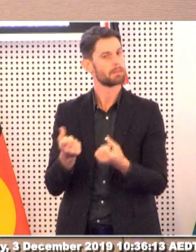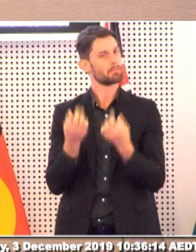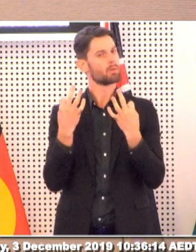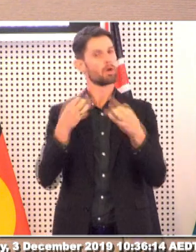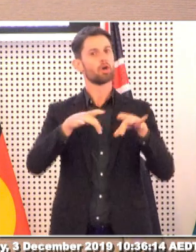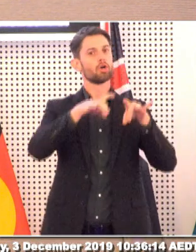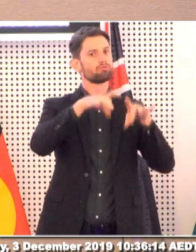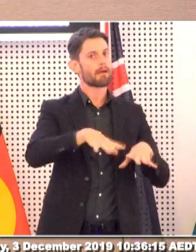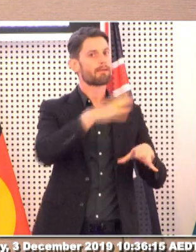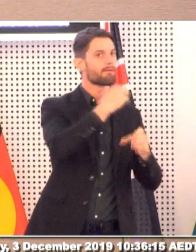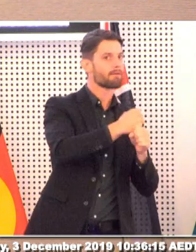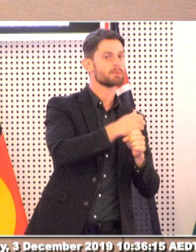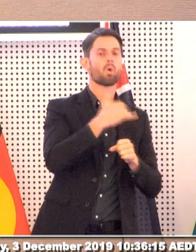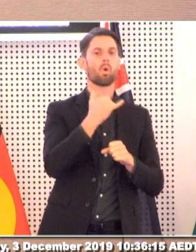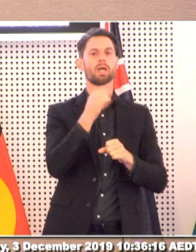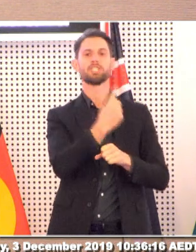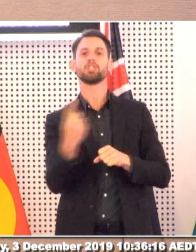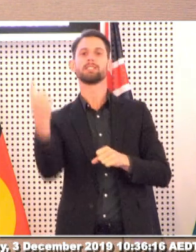address that scale of unmet need.